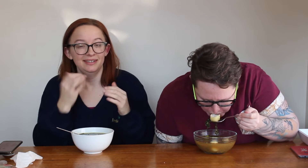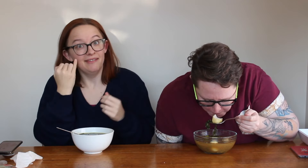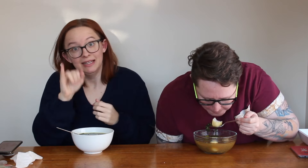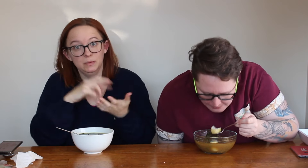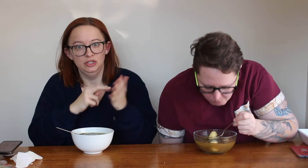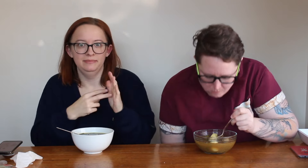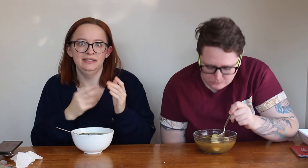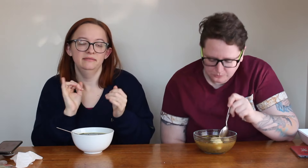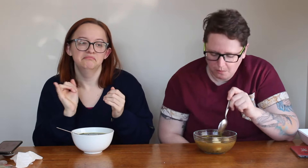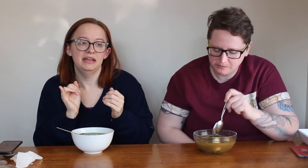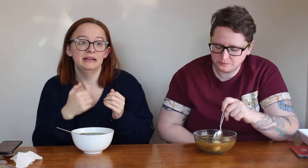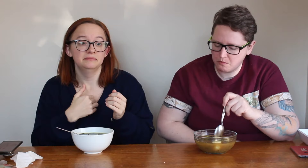Yeah, that's what Mikko does!